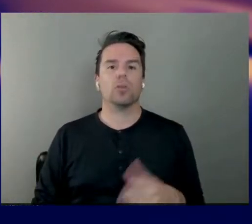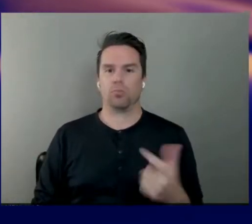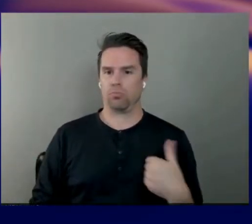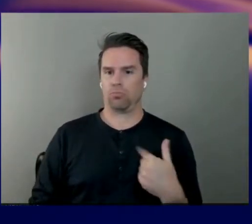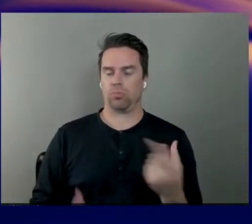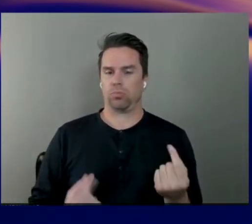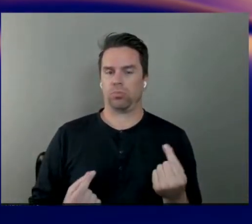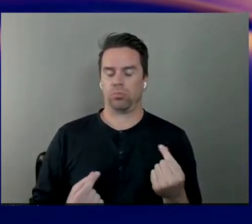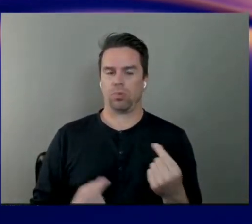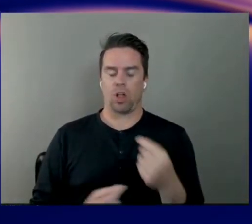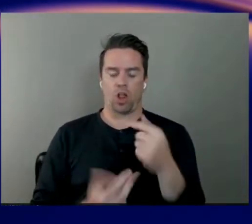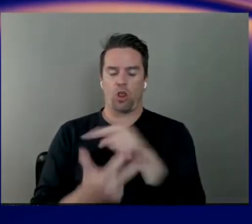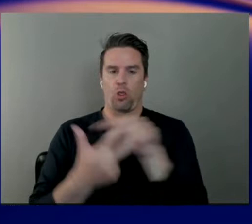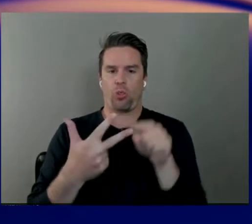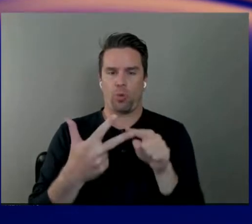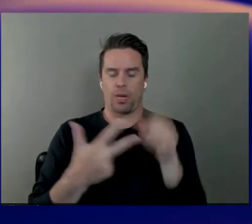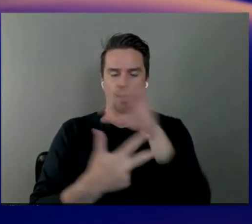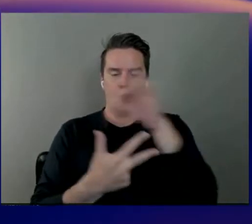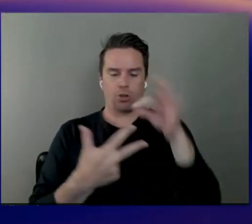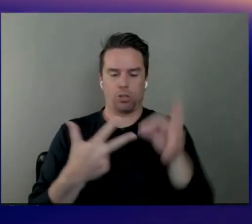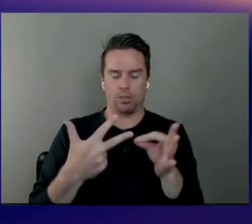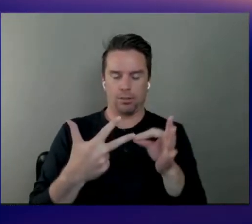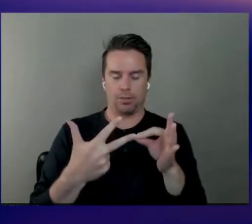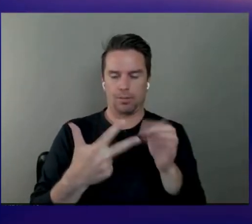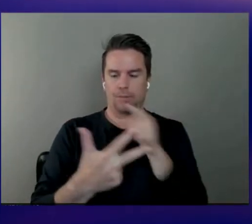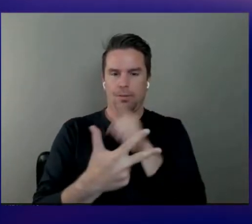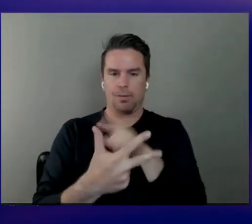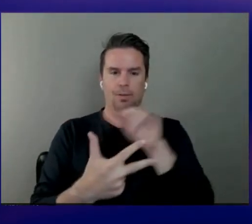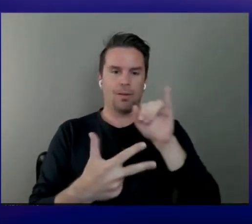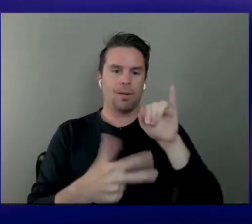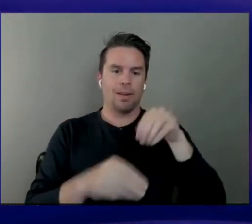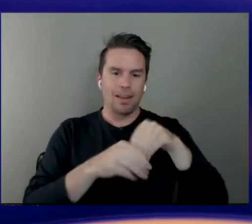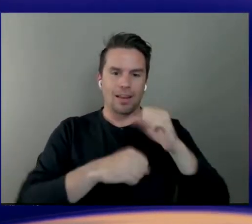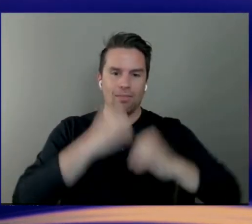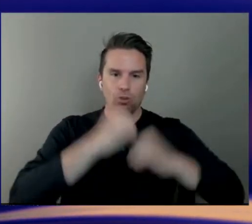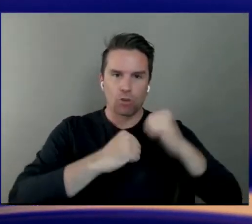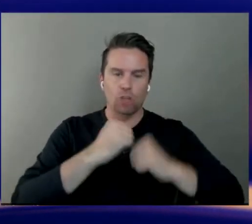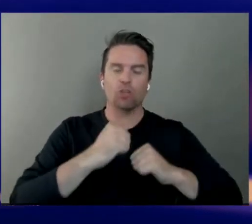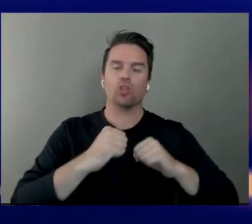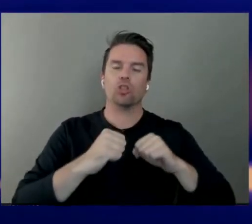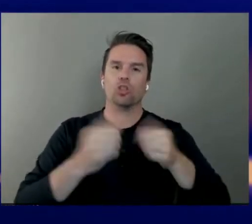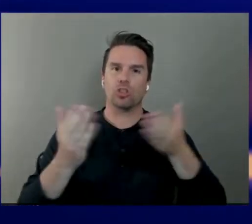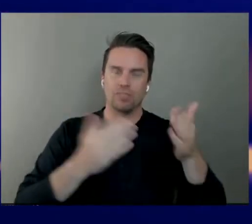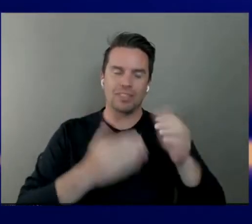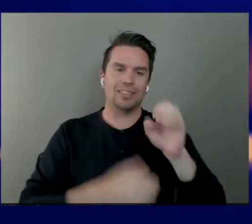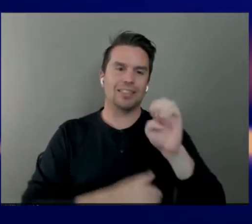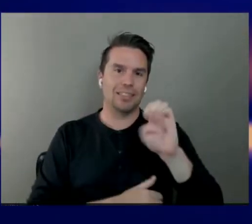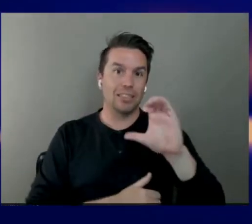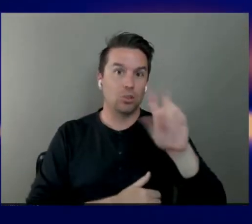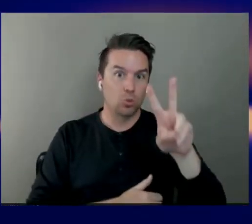basically looking at infrastructures of service from AWS that is EC2, and then comparing that to vendor a and vendor B,